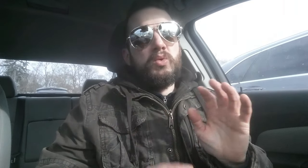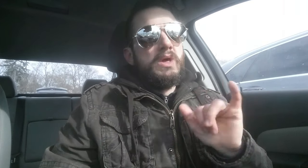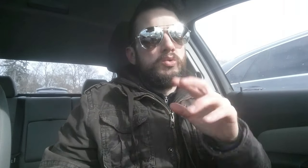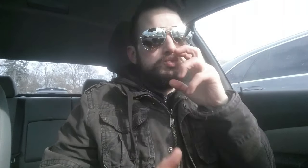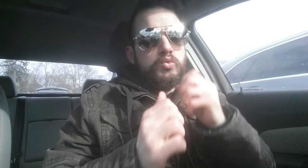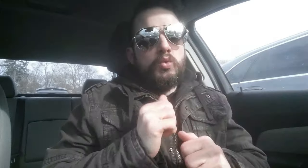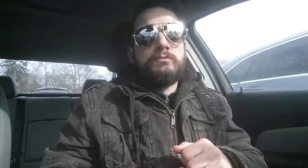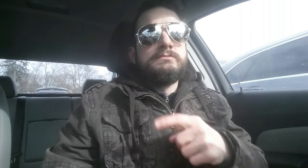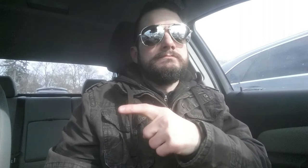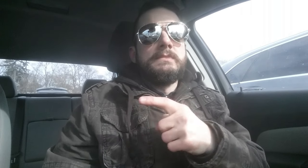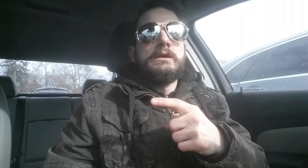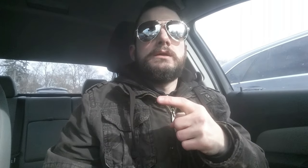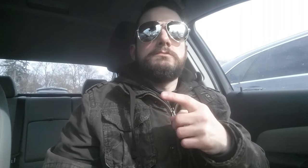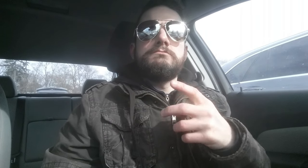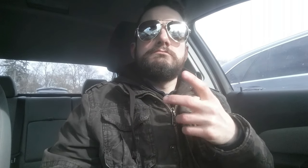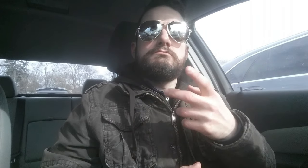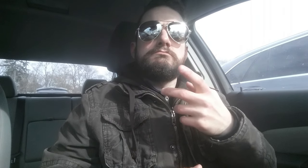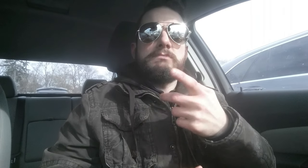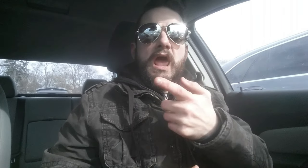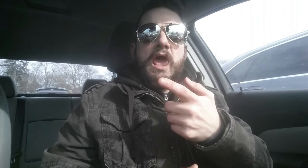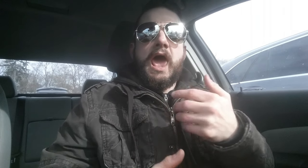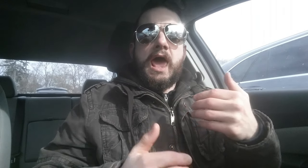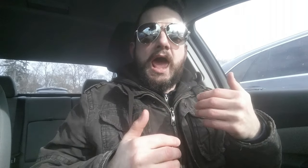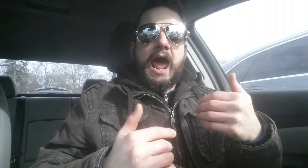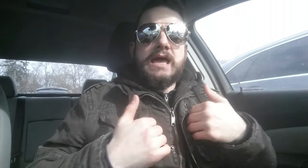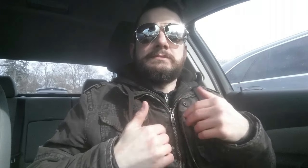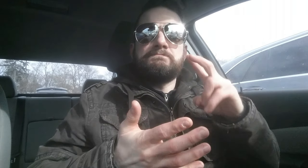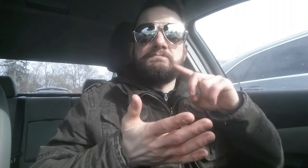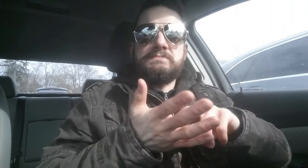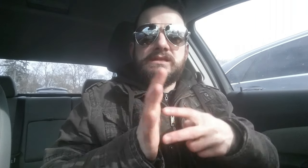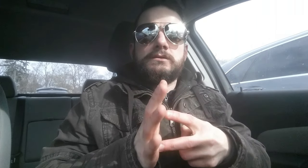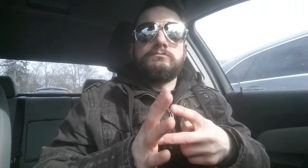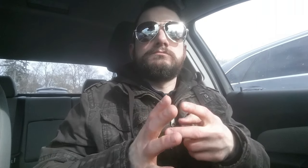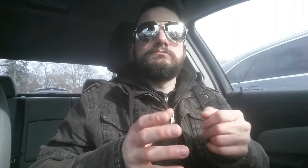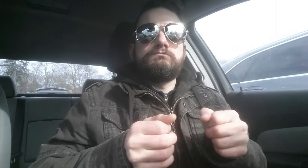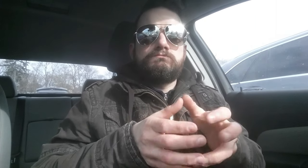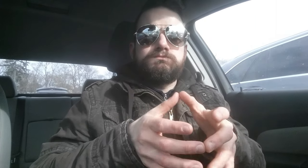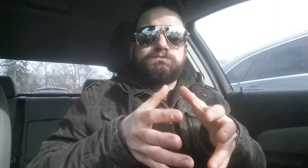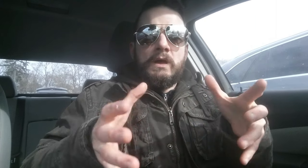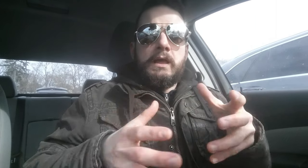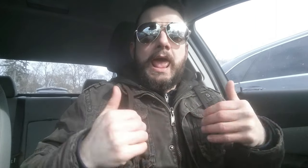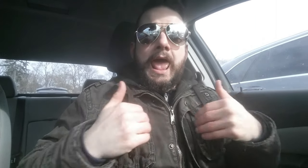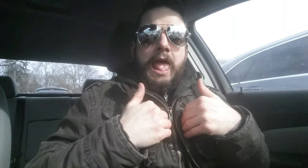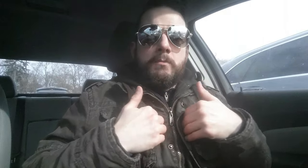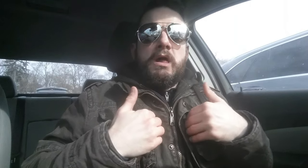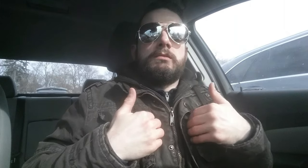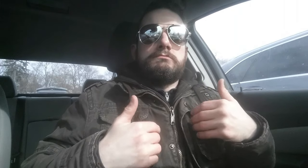No way, it's just cruel. They have an intention to populate animals